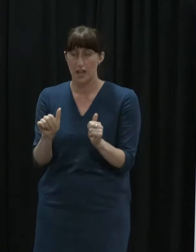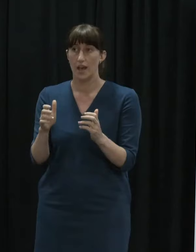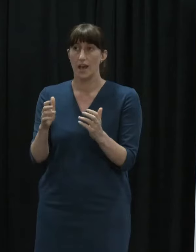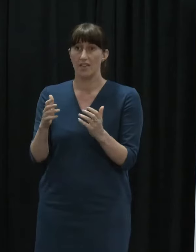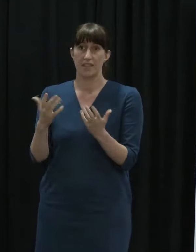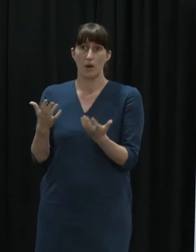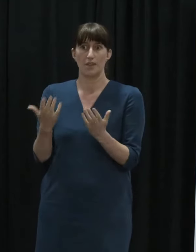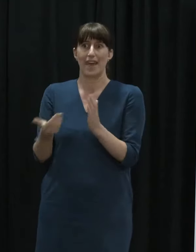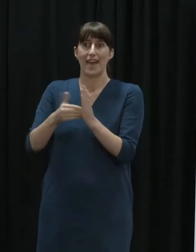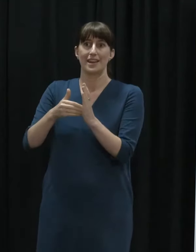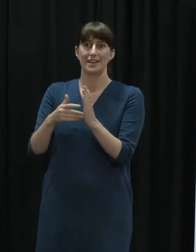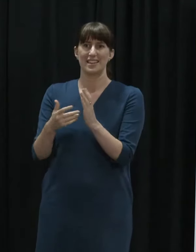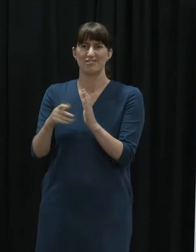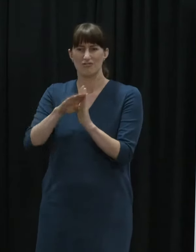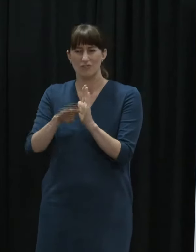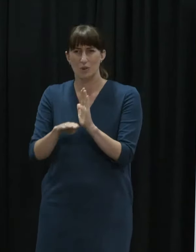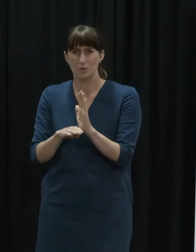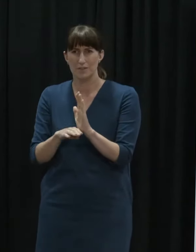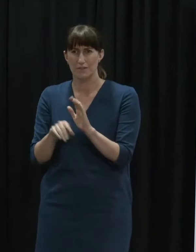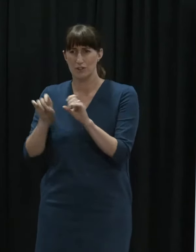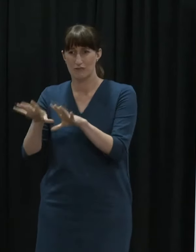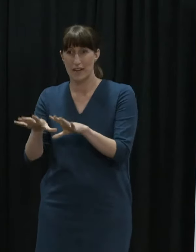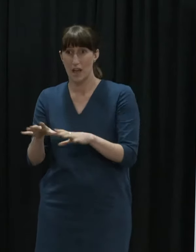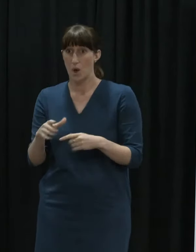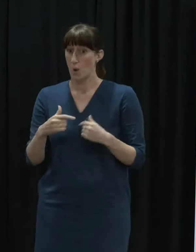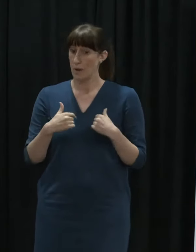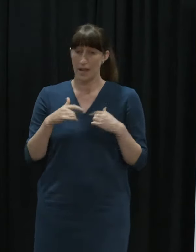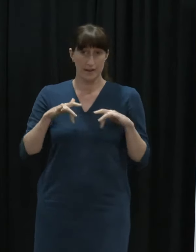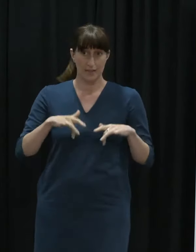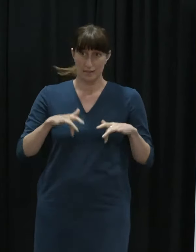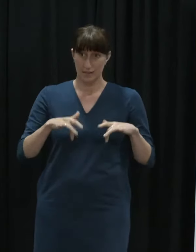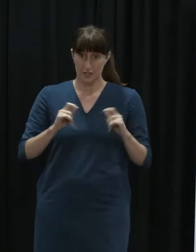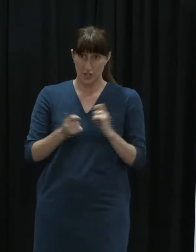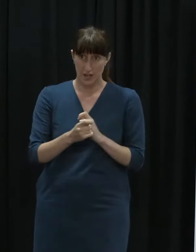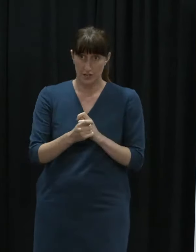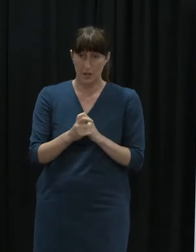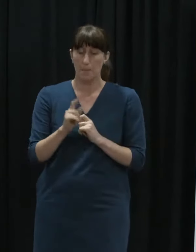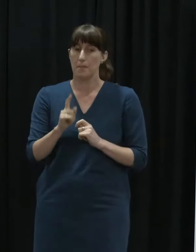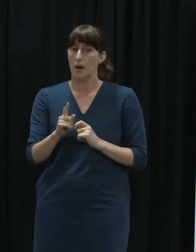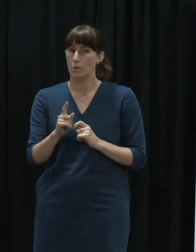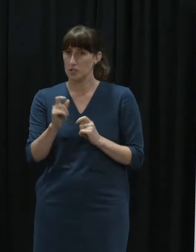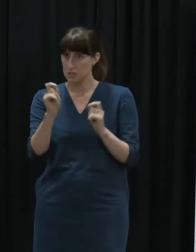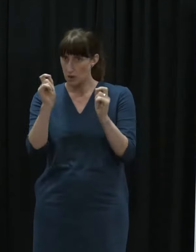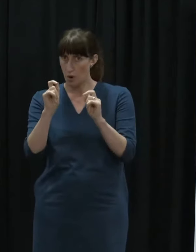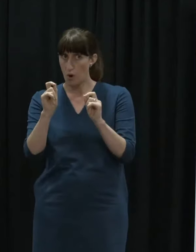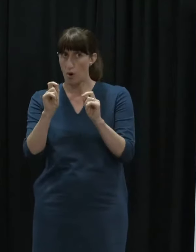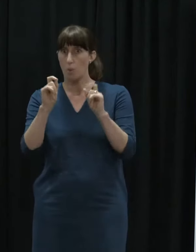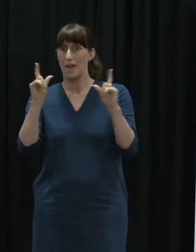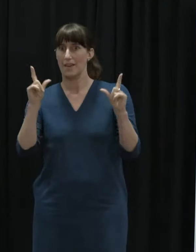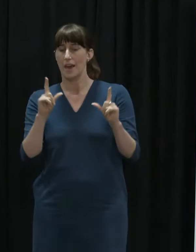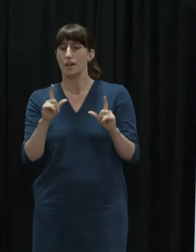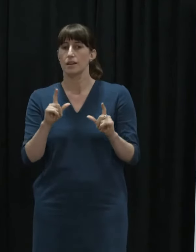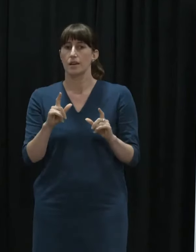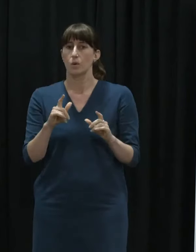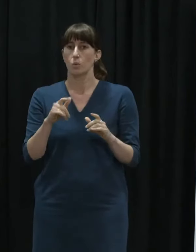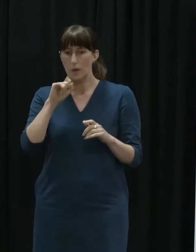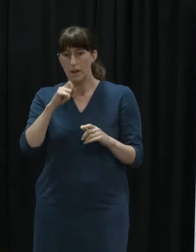Essentially what you're asking me to do is to ignore that evidence, my view is that we